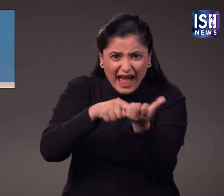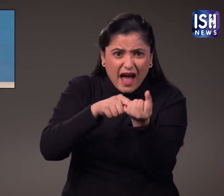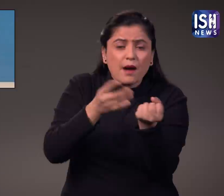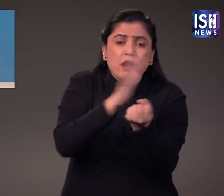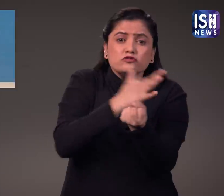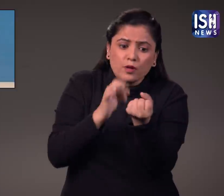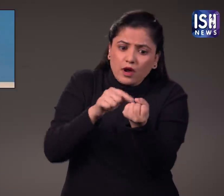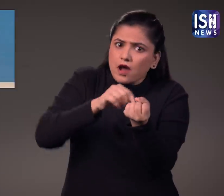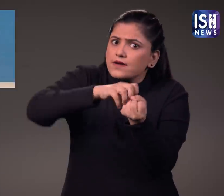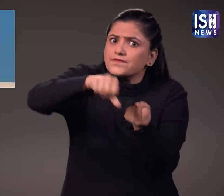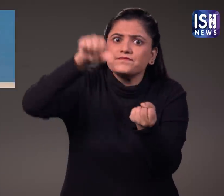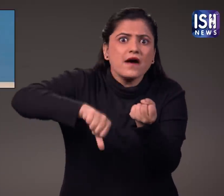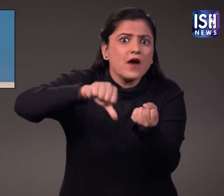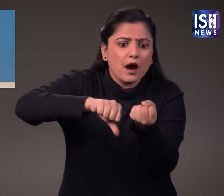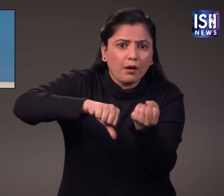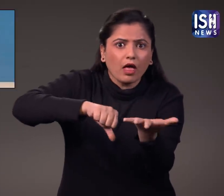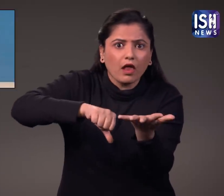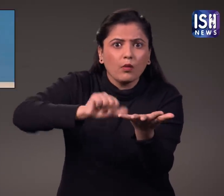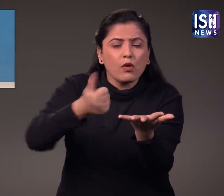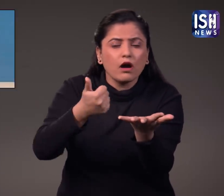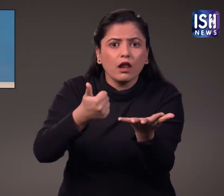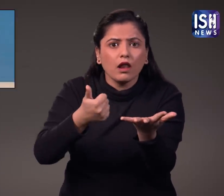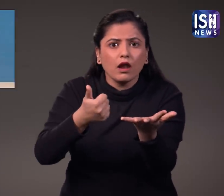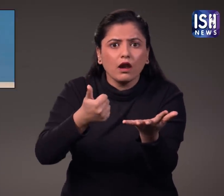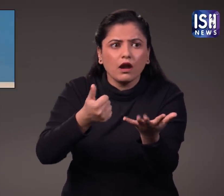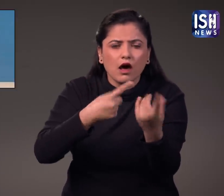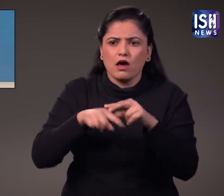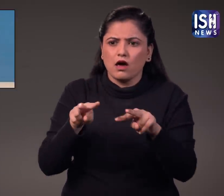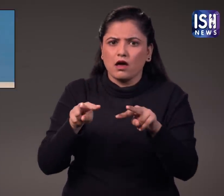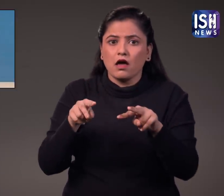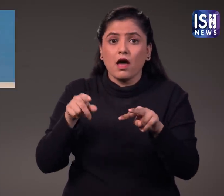The girl earlier was not able to open her hand and now she could.